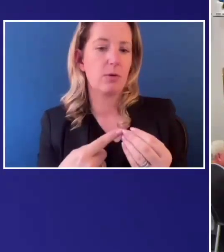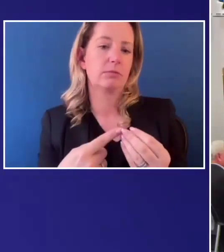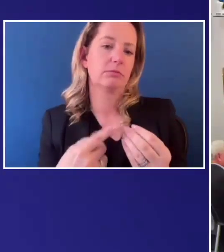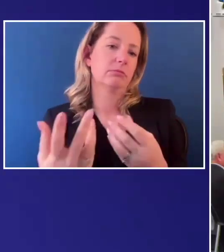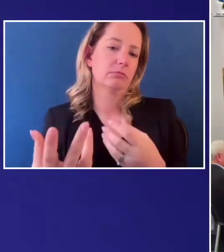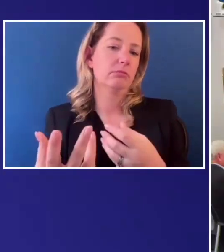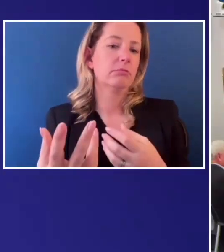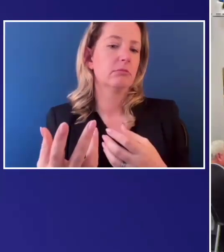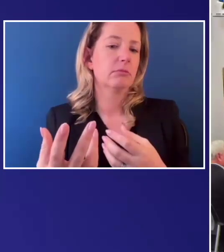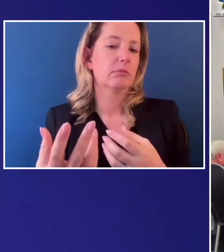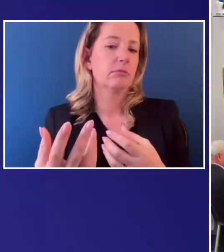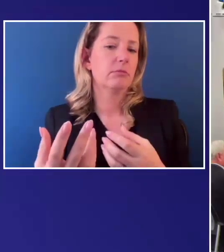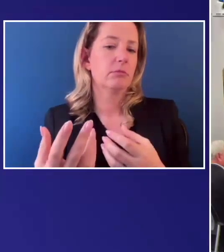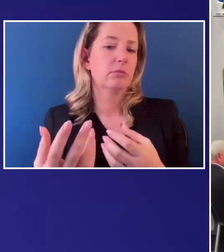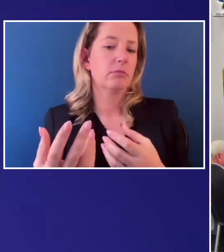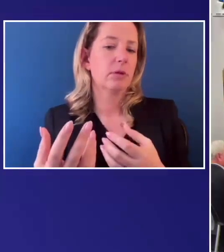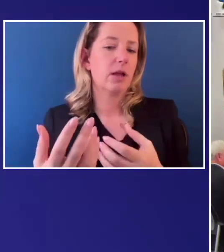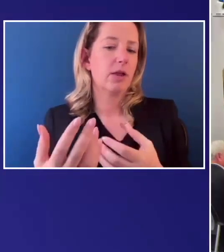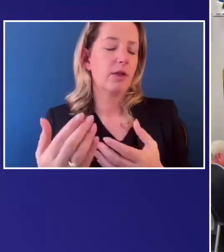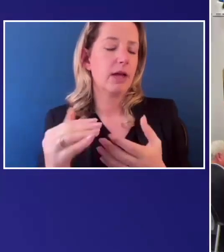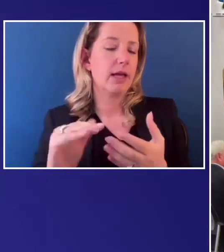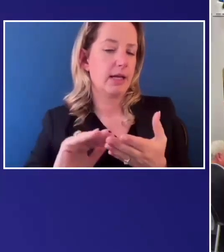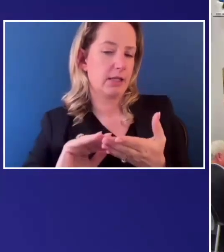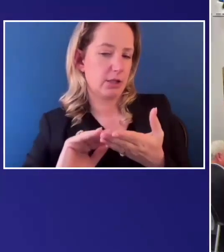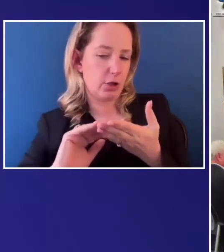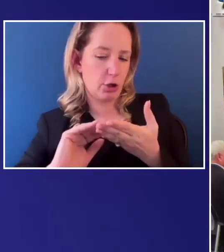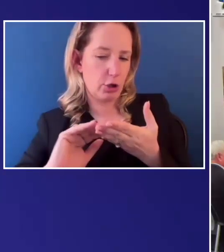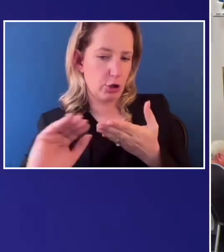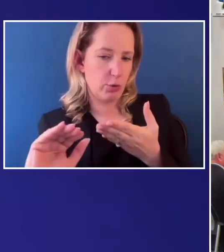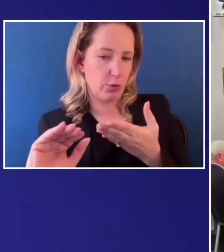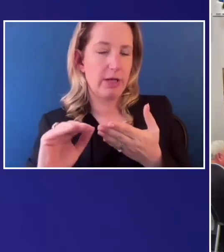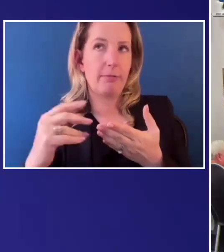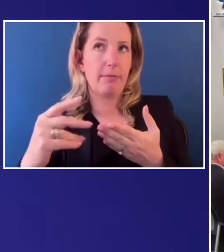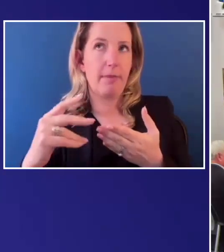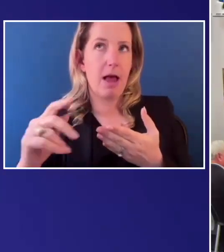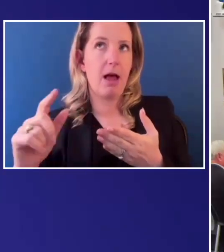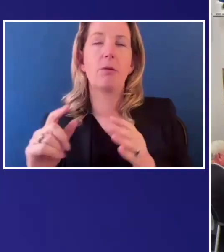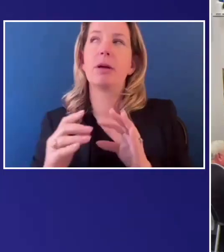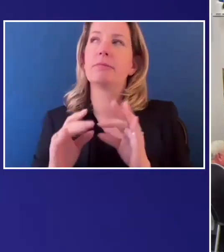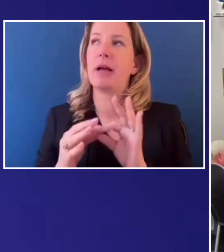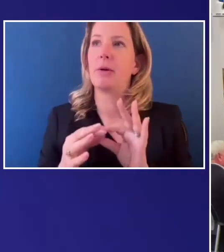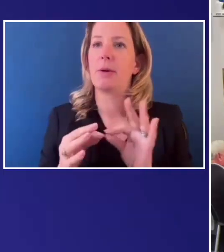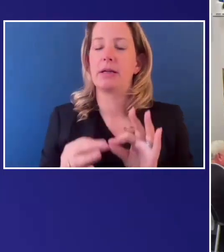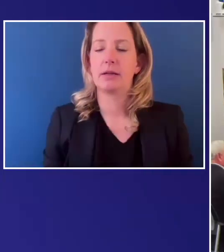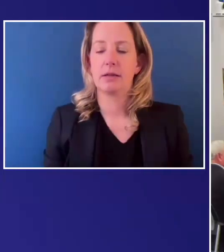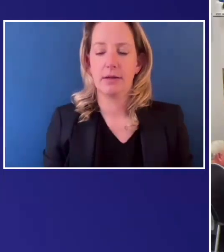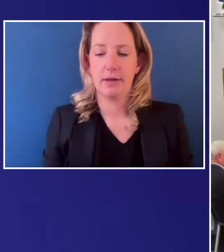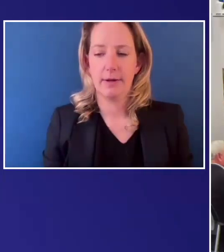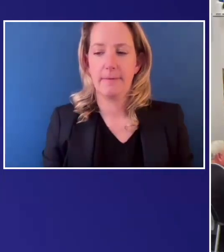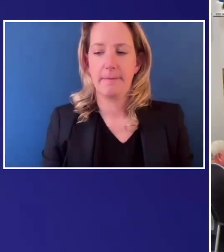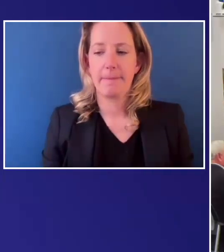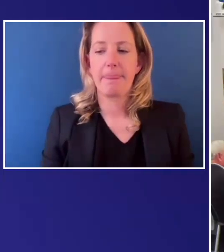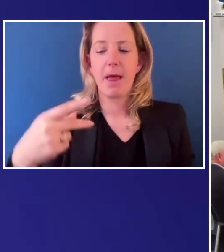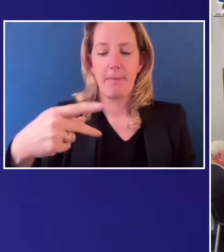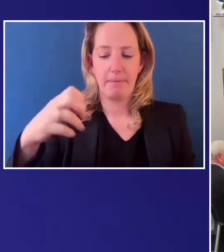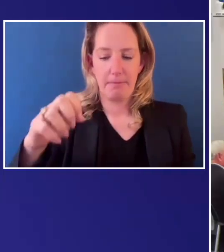exclusion of Pell from -- how do I say this right? The Pell eligibility would be retained if you --